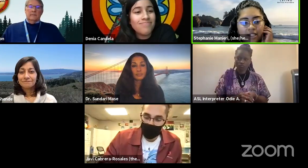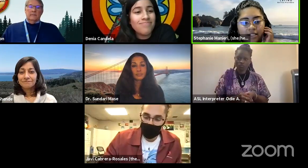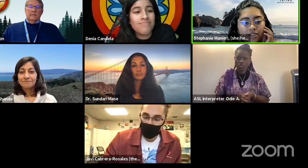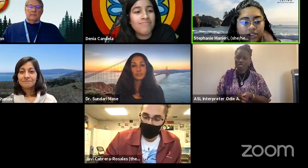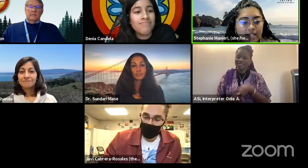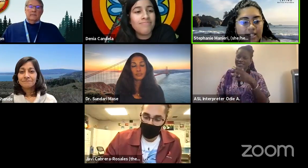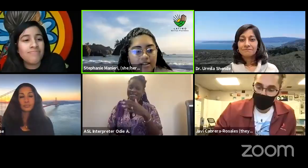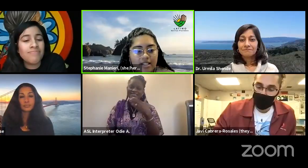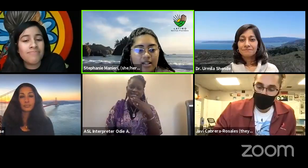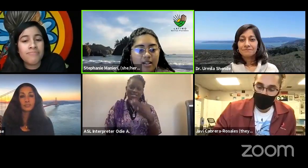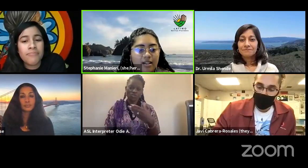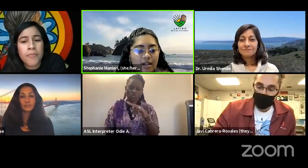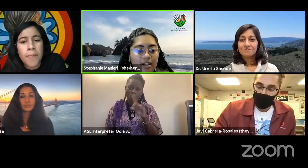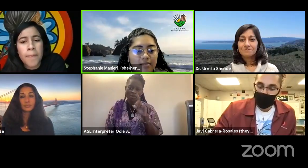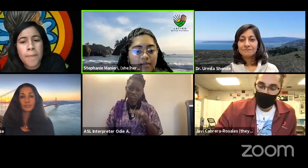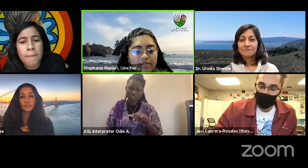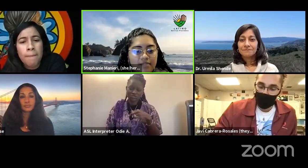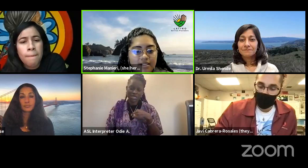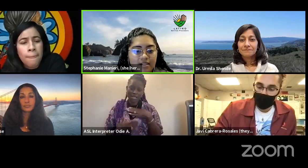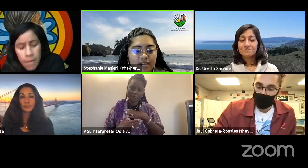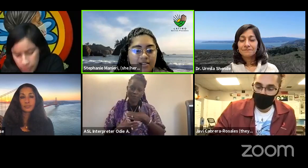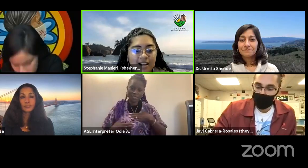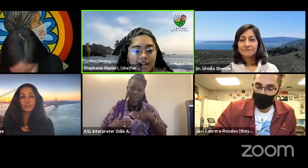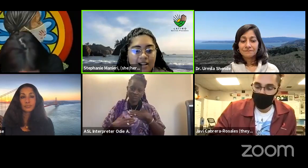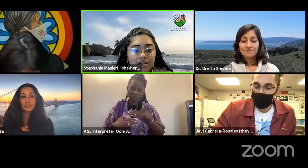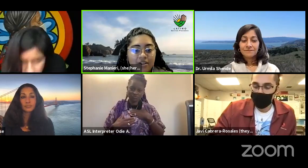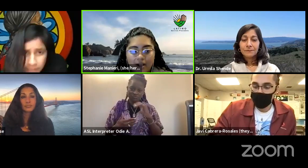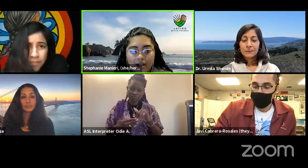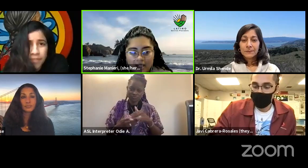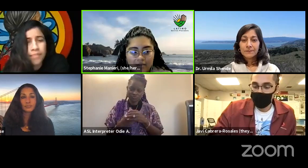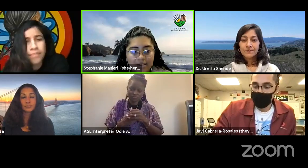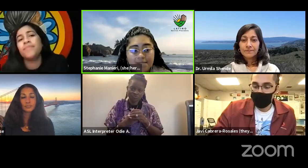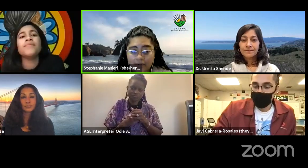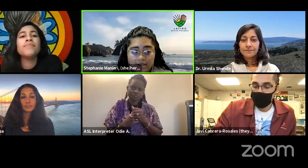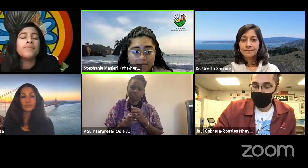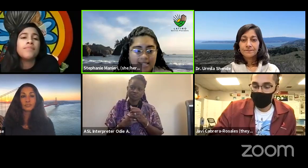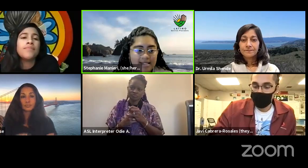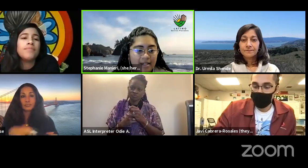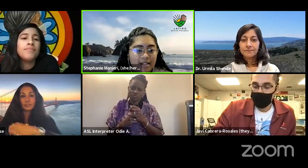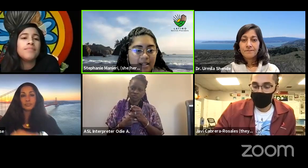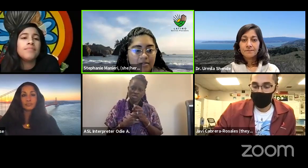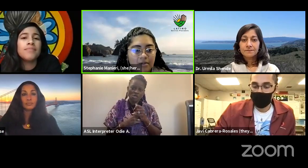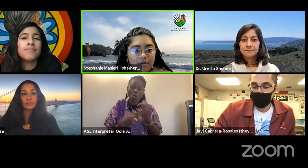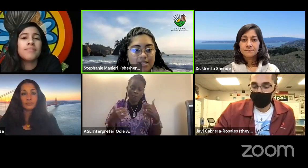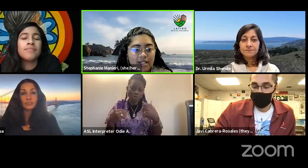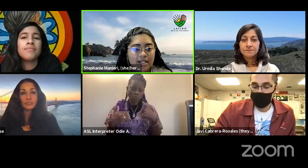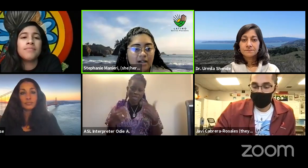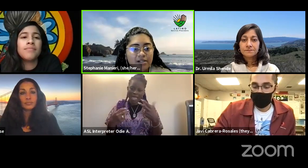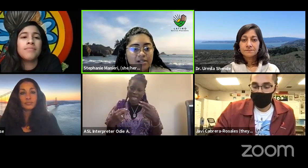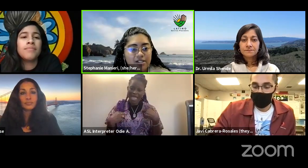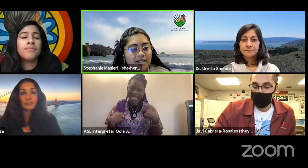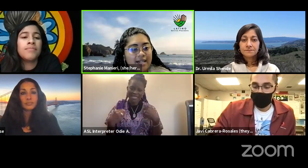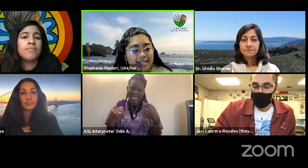And I appreciate the emphasis on there were health inequities before the pandemic. And what we're seeing now is just an